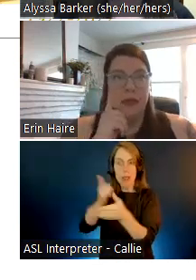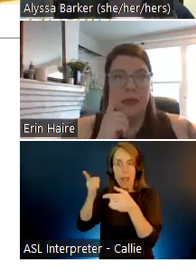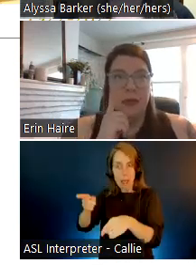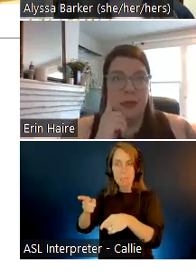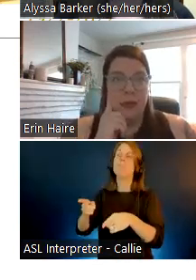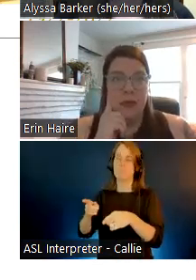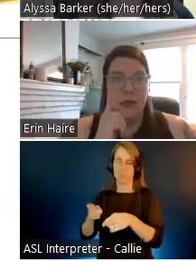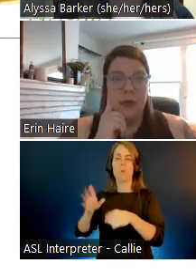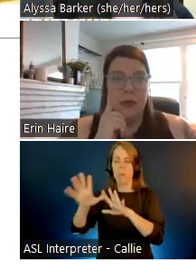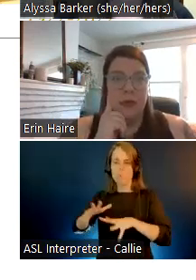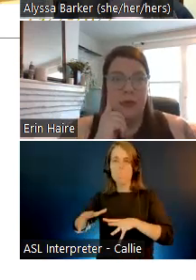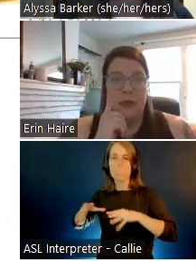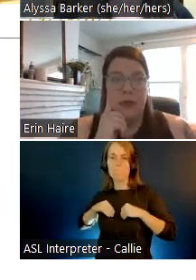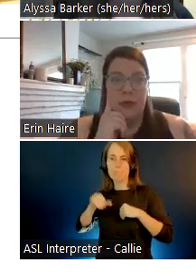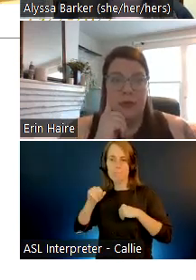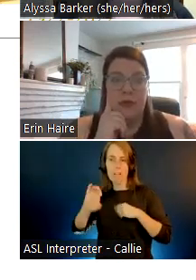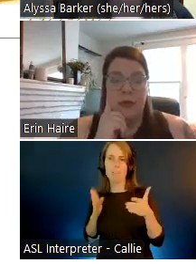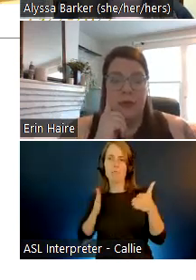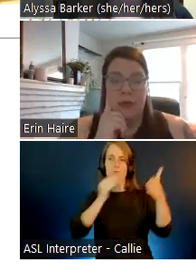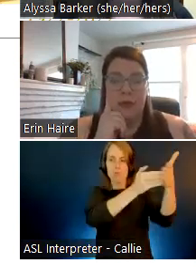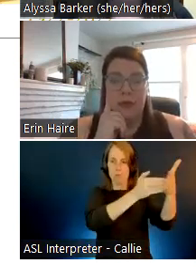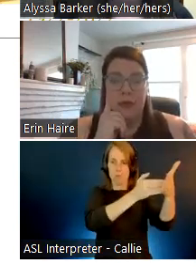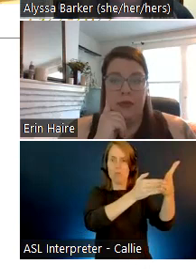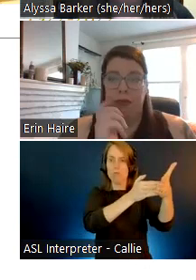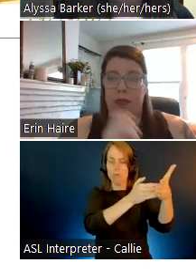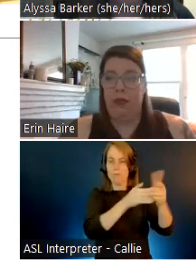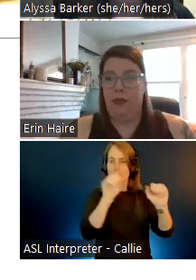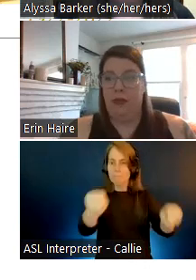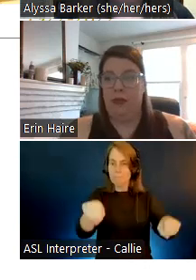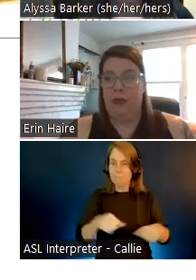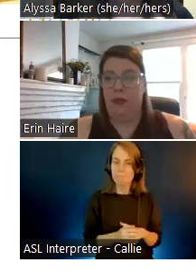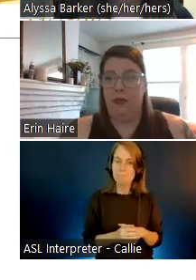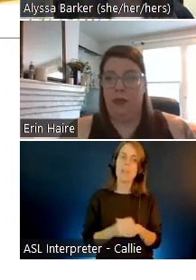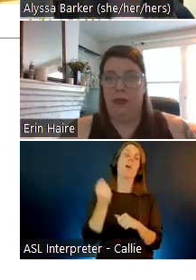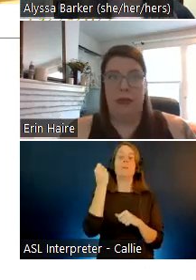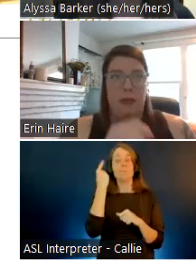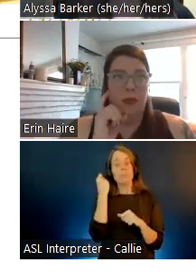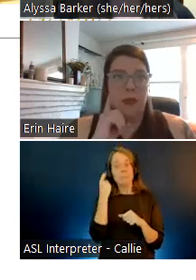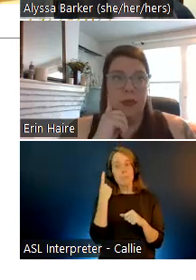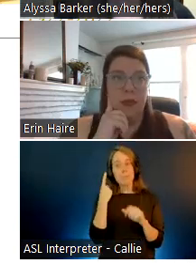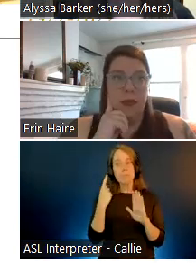um if someone has violated the law now one big difference is that we do not provide legal advice